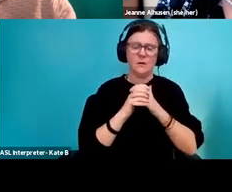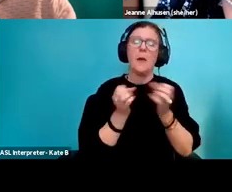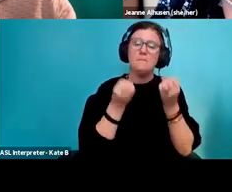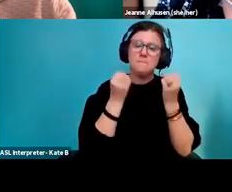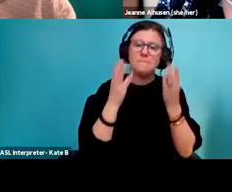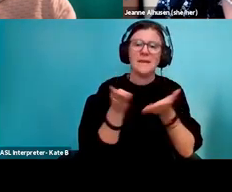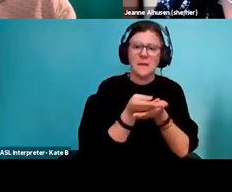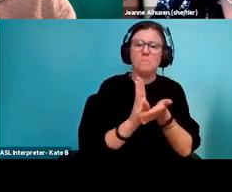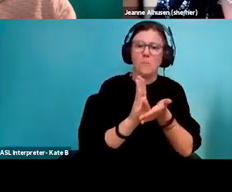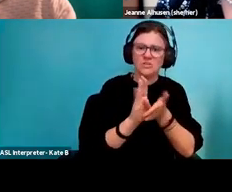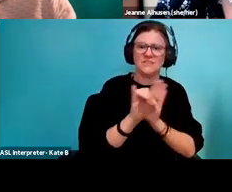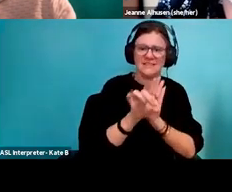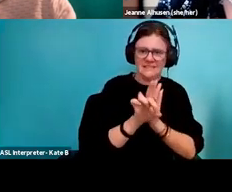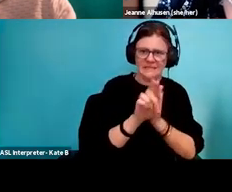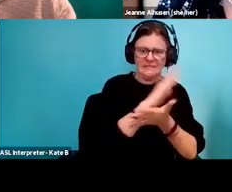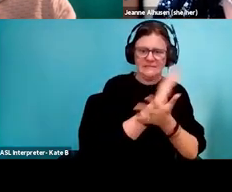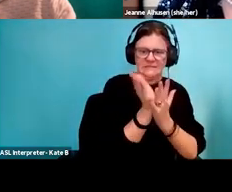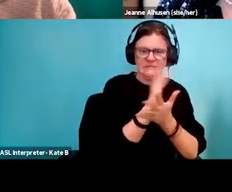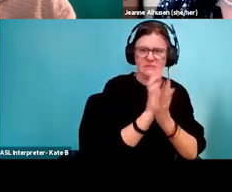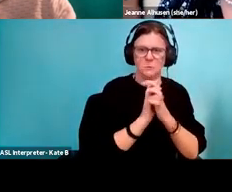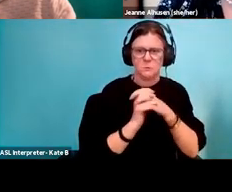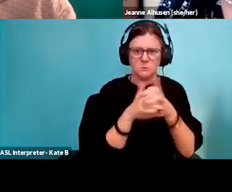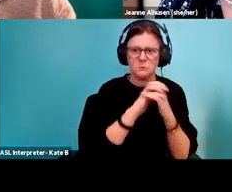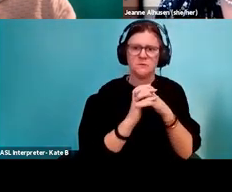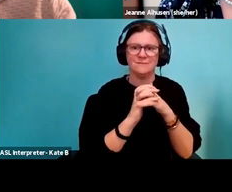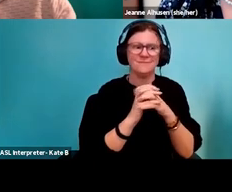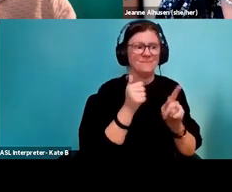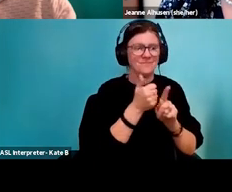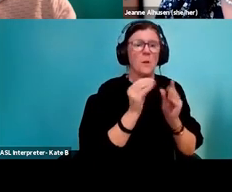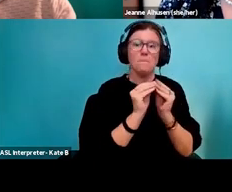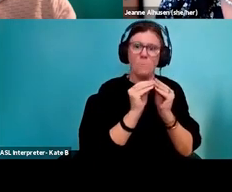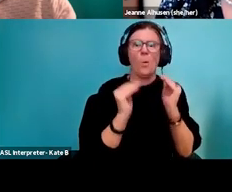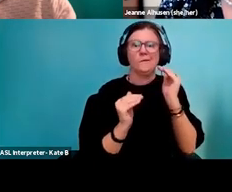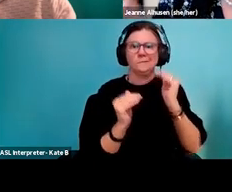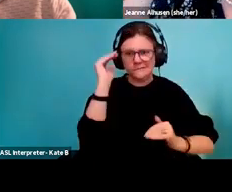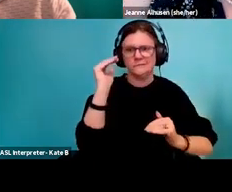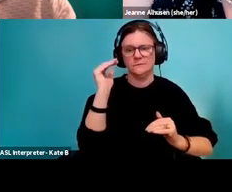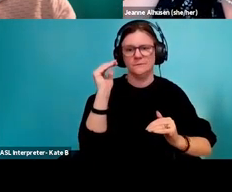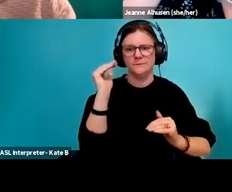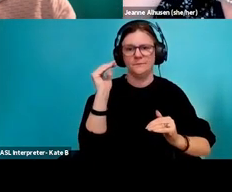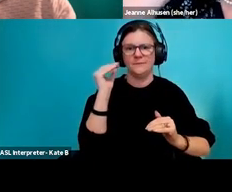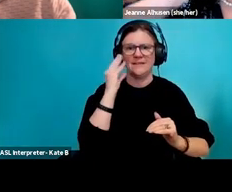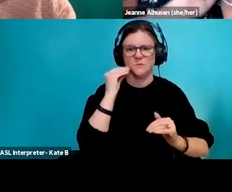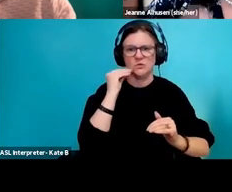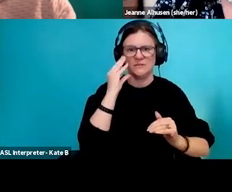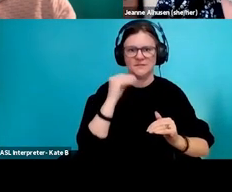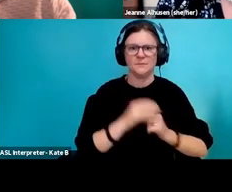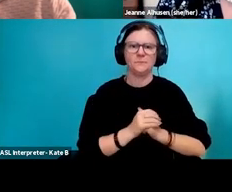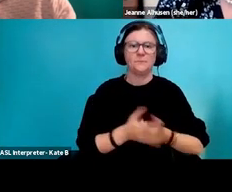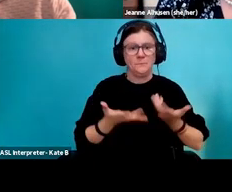identities, which may in turn results in further inequities. And so with that, I thank you